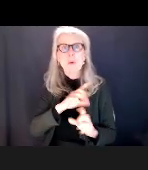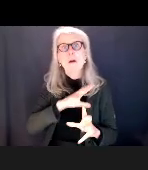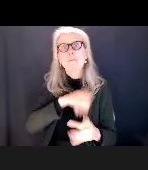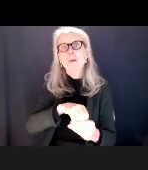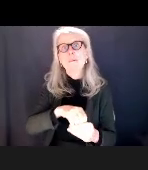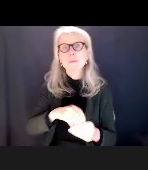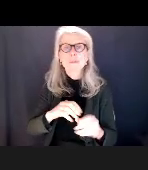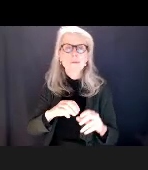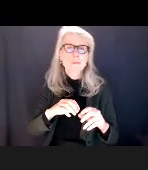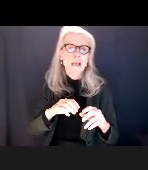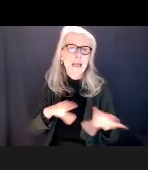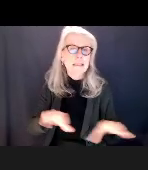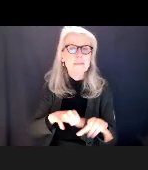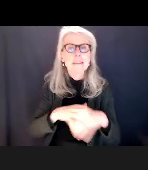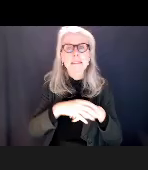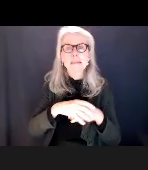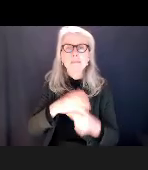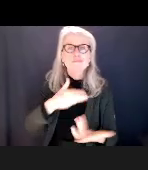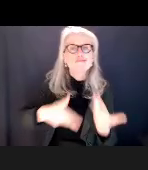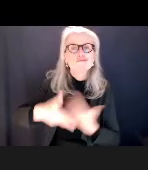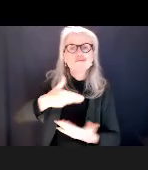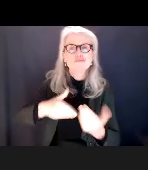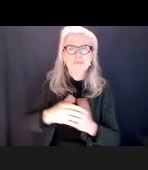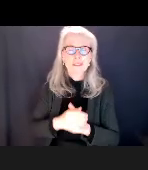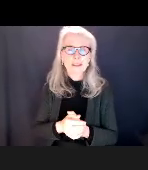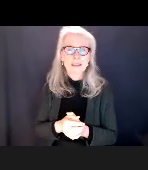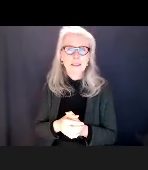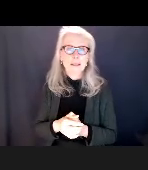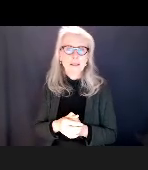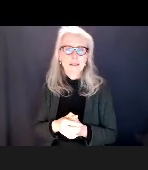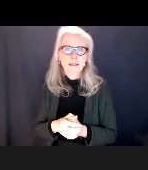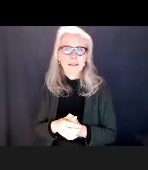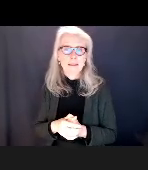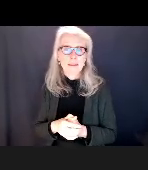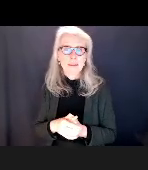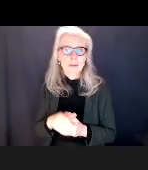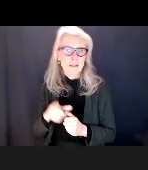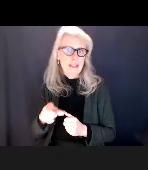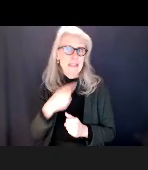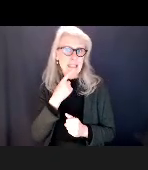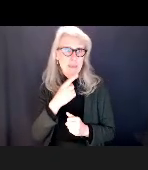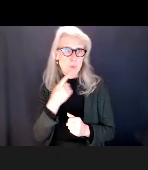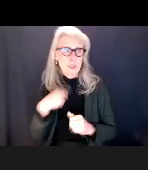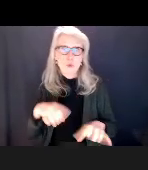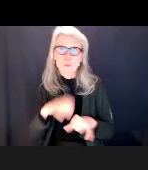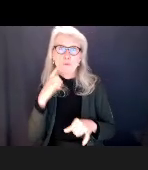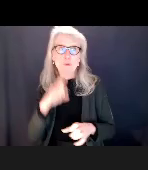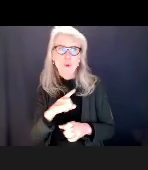uh they talk about anything that we can do, anything we do for disabled people can be billed